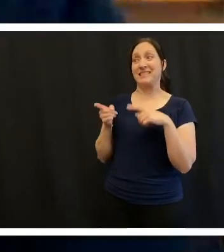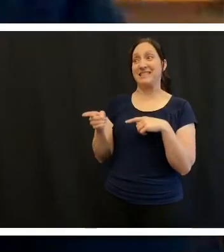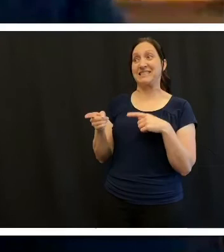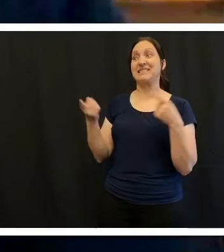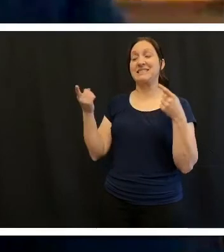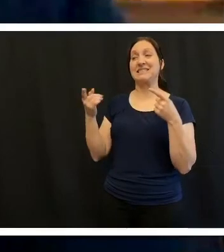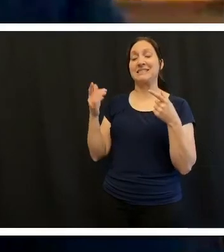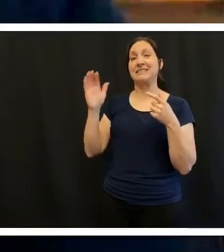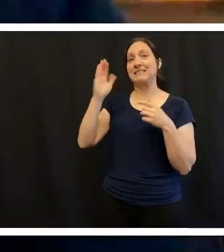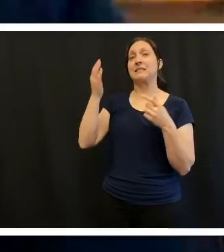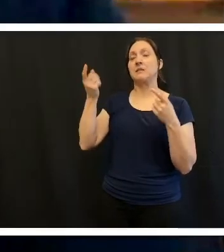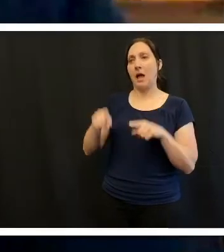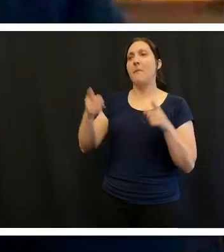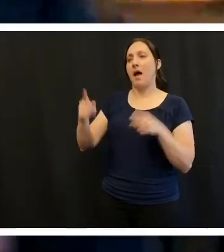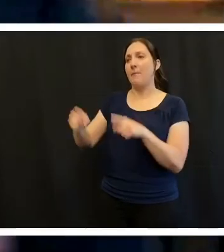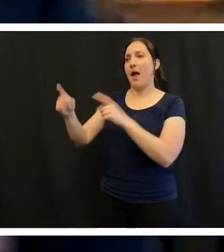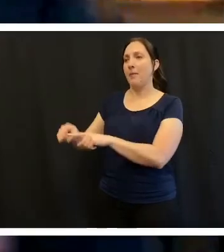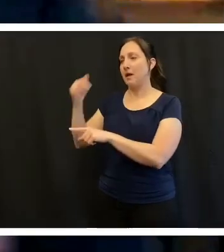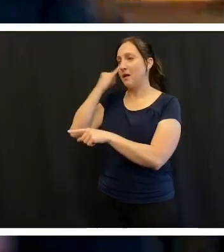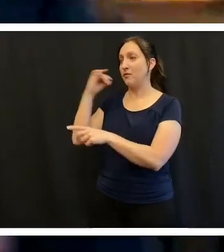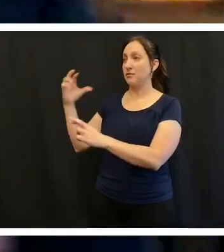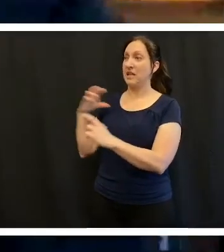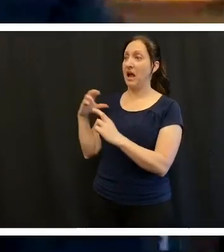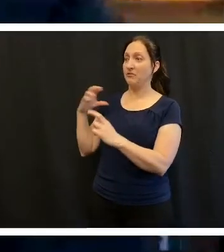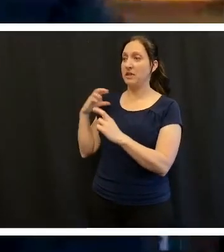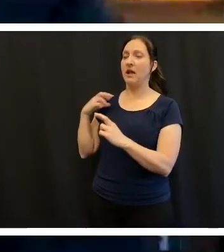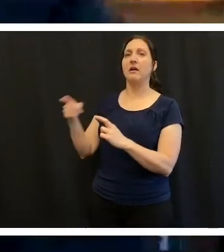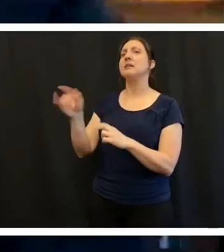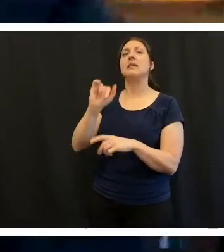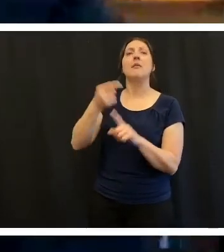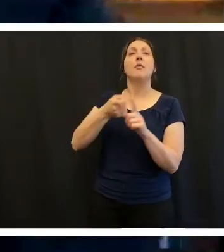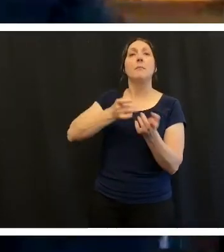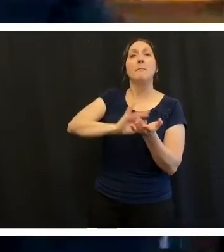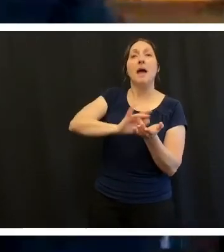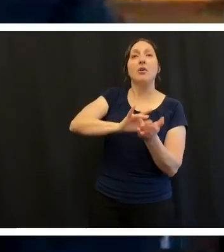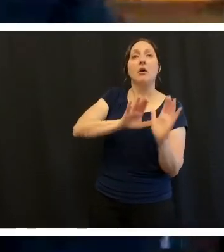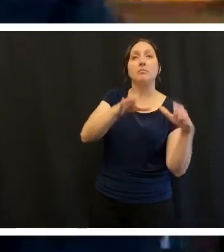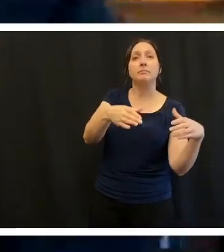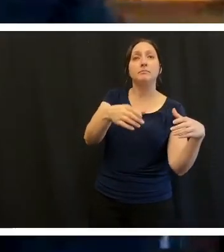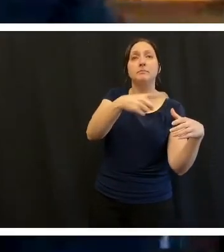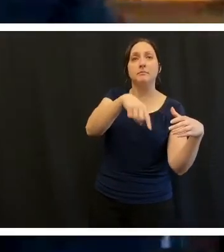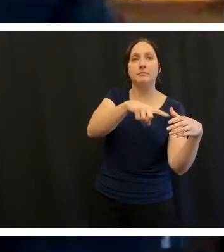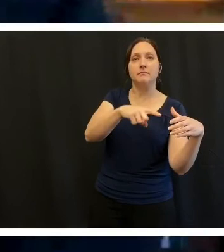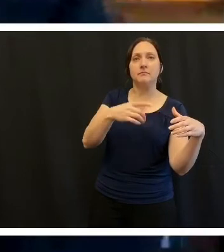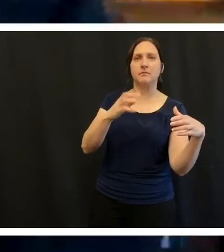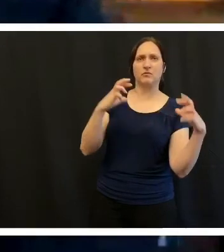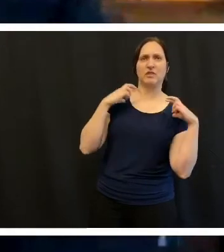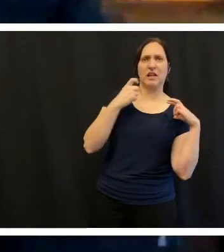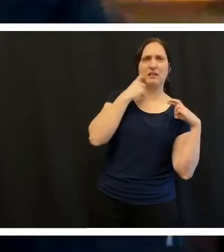People coming out of retirement. You saw that happen in the medical community. One of the things, the piece of advice